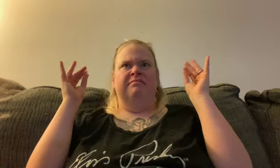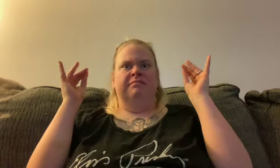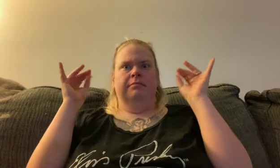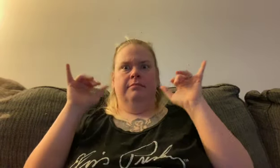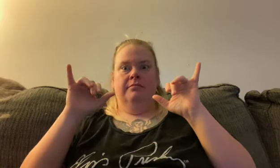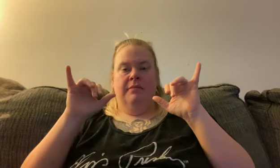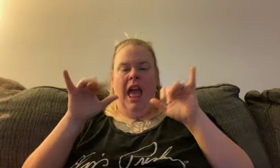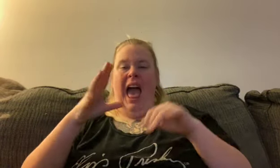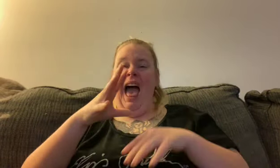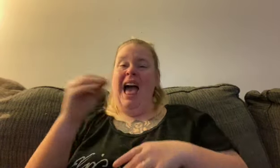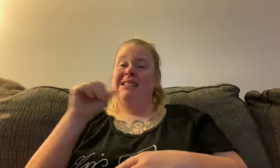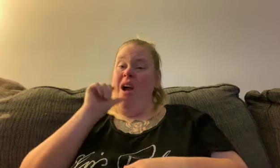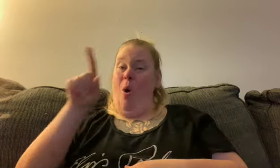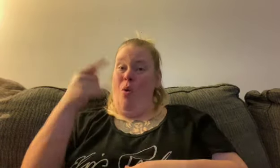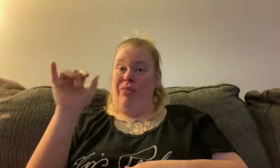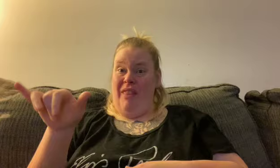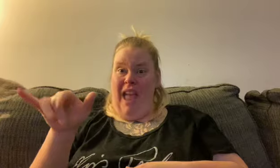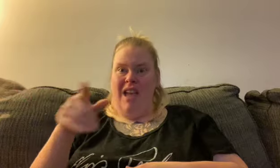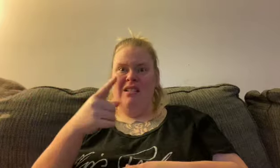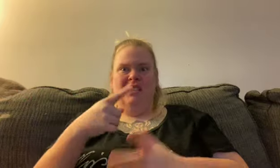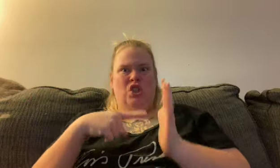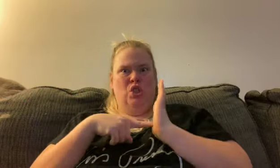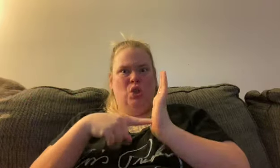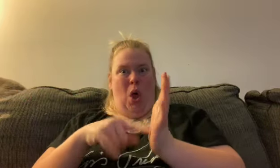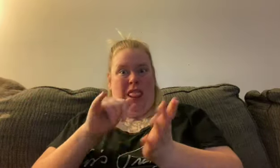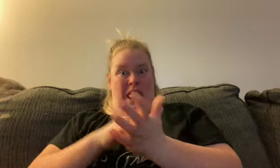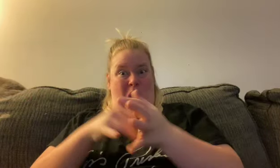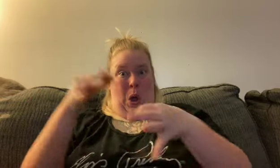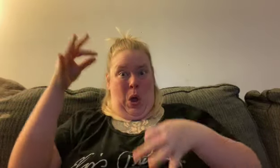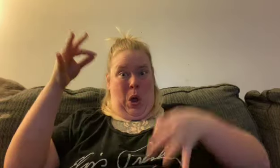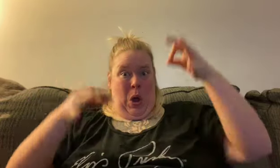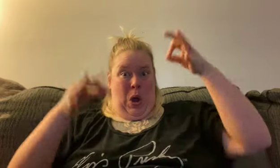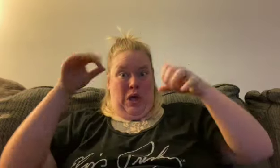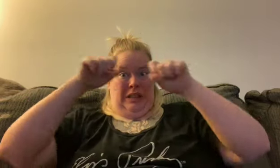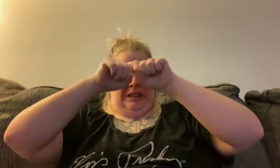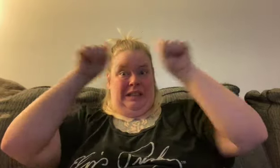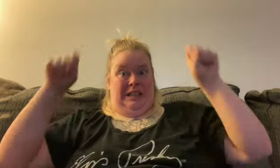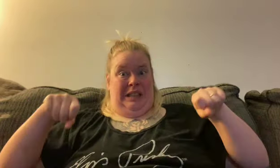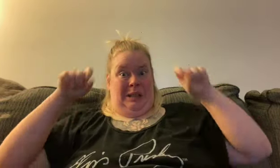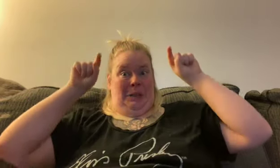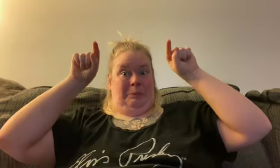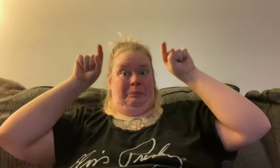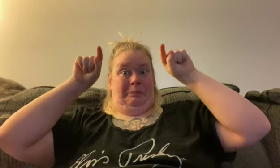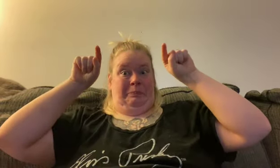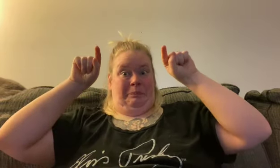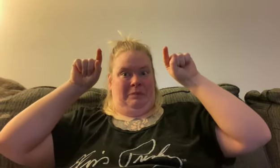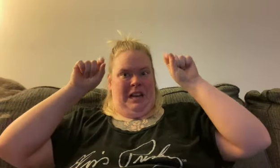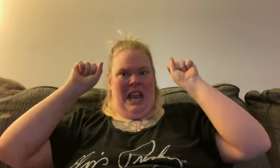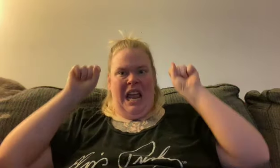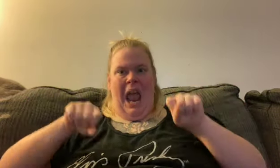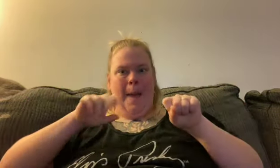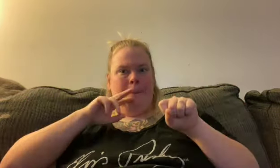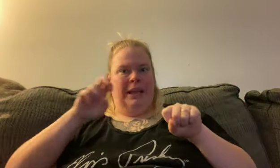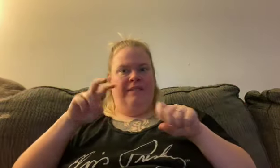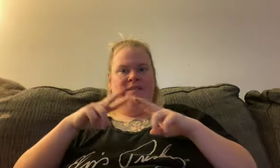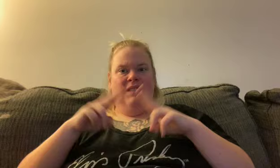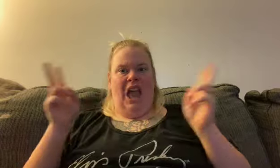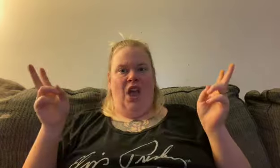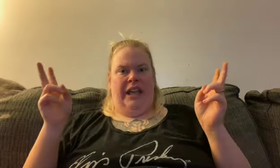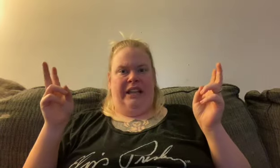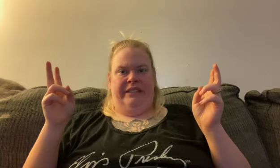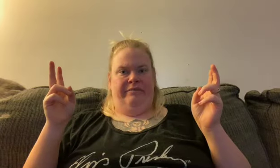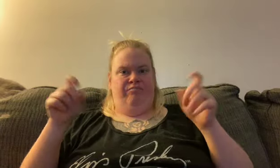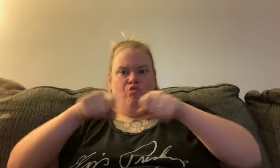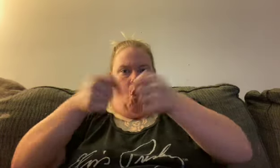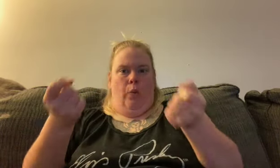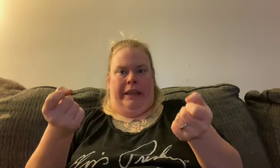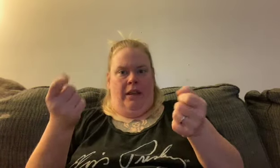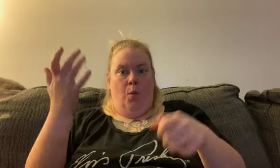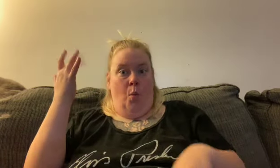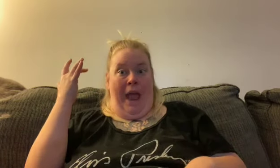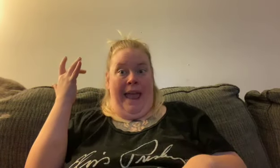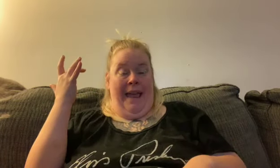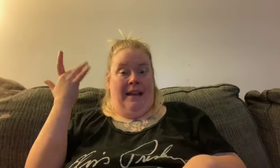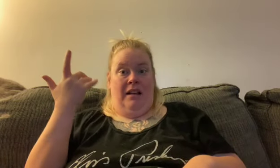It makes you think even more and, not only that but also, it showed that the court system could be very broken.